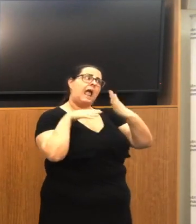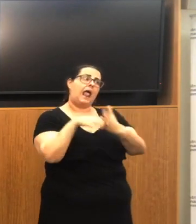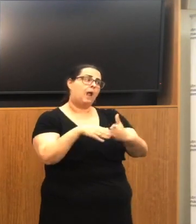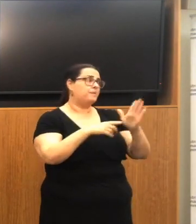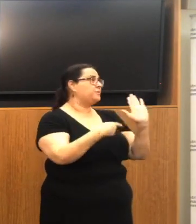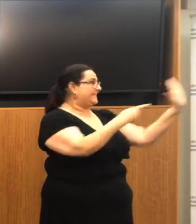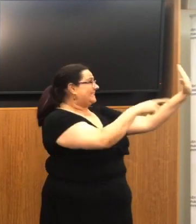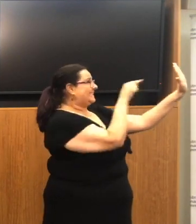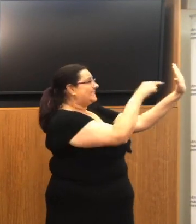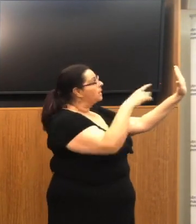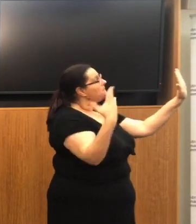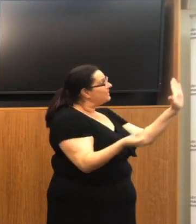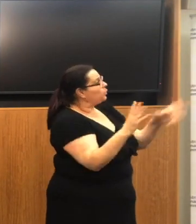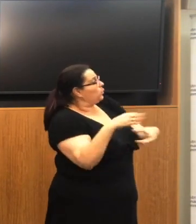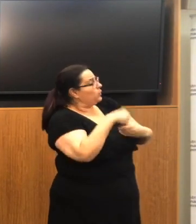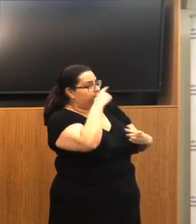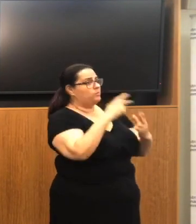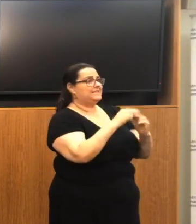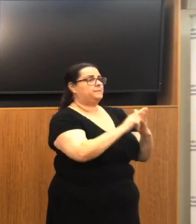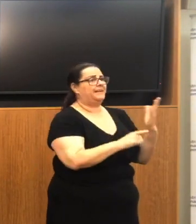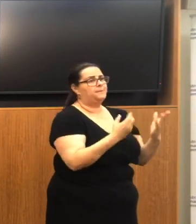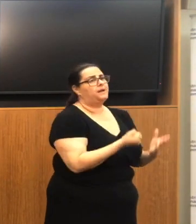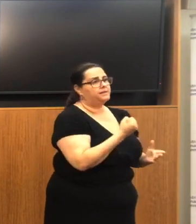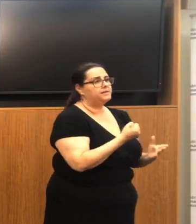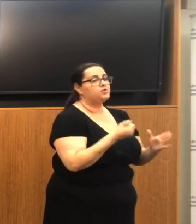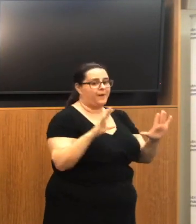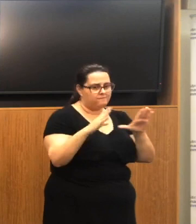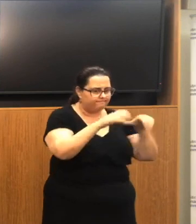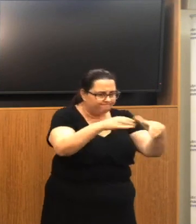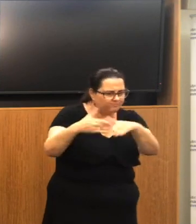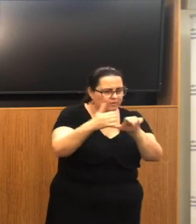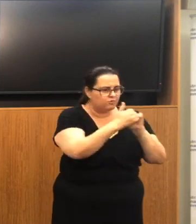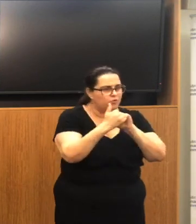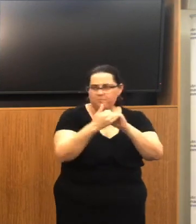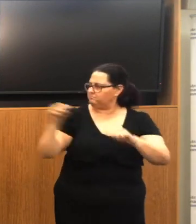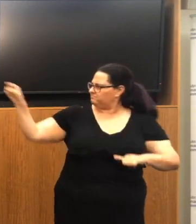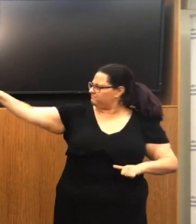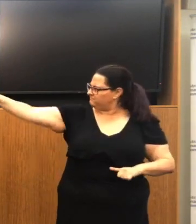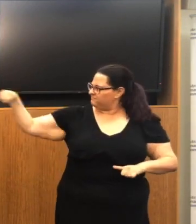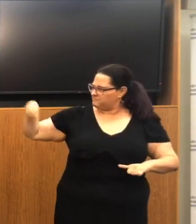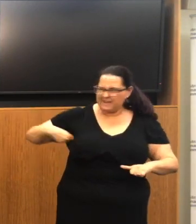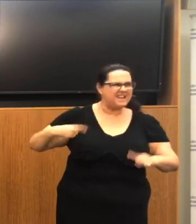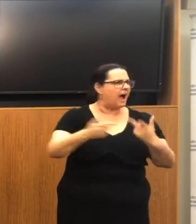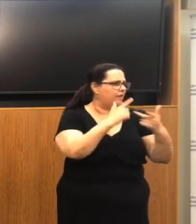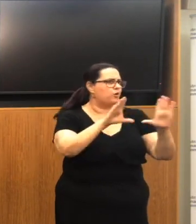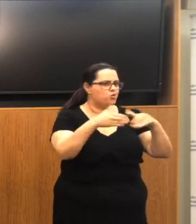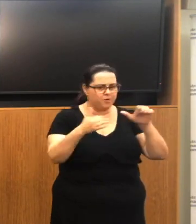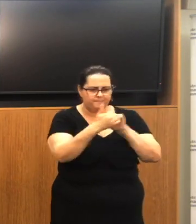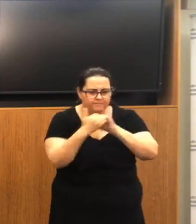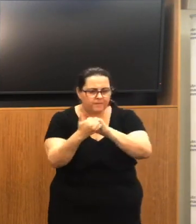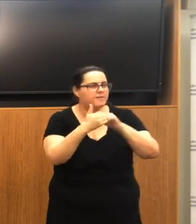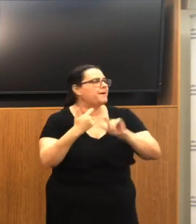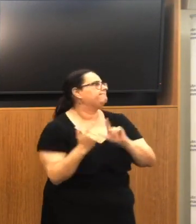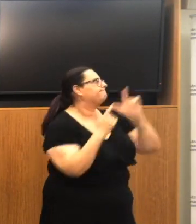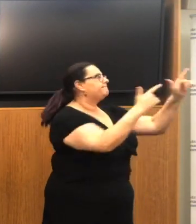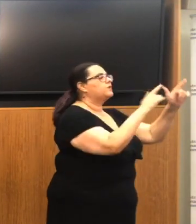So we organized, together, this small coalition with Nujeen and we held a briefing of the European Parliament